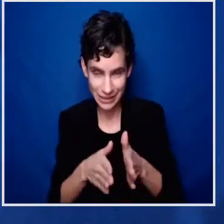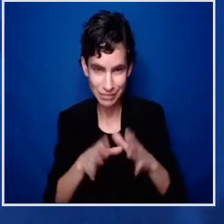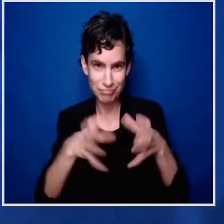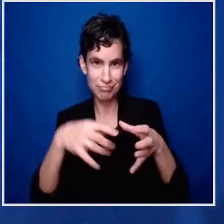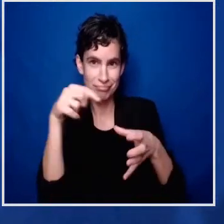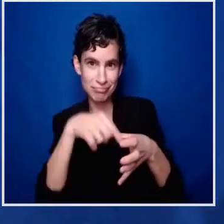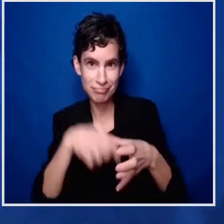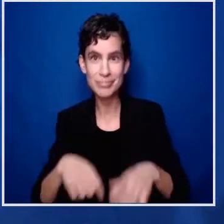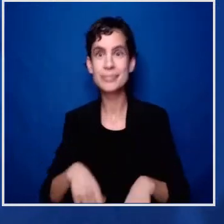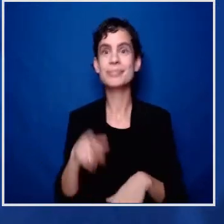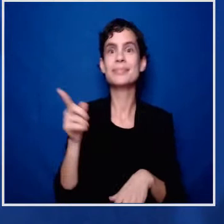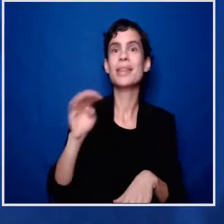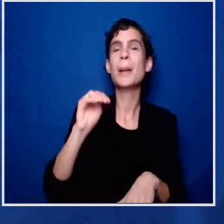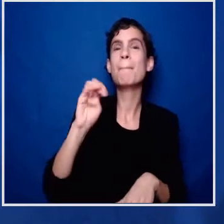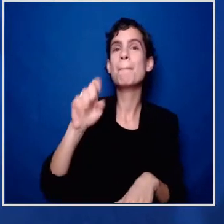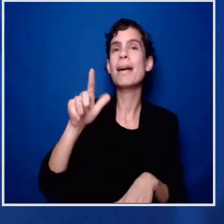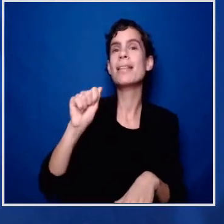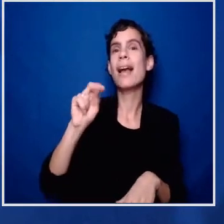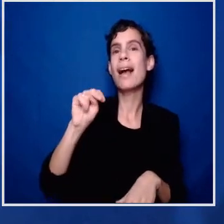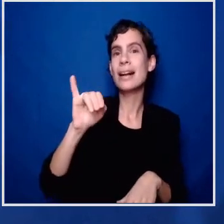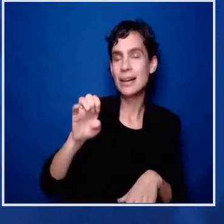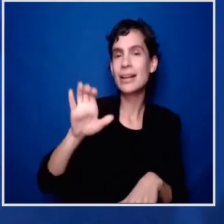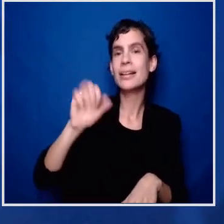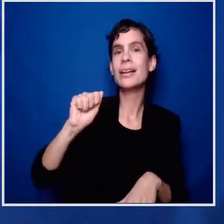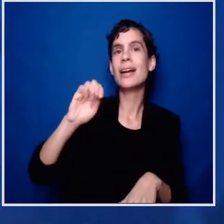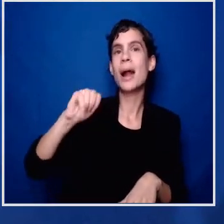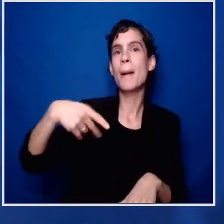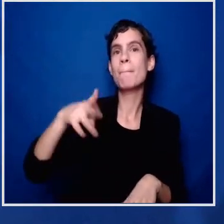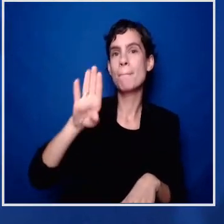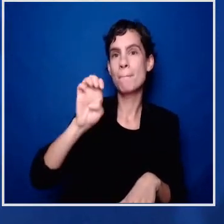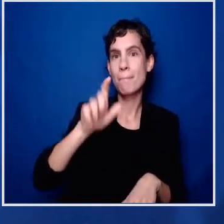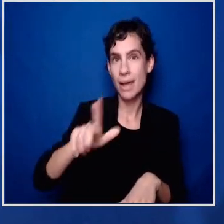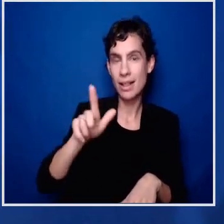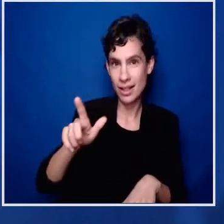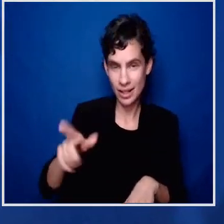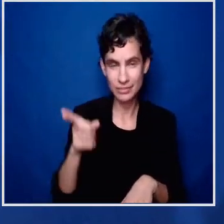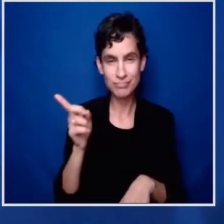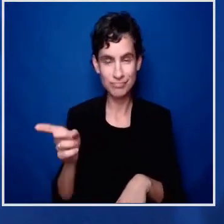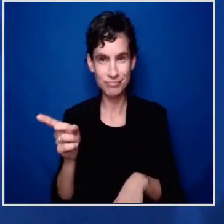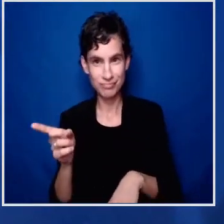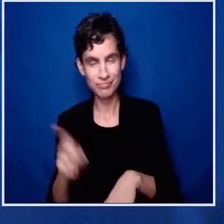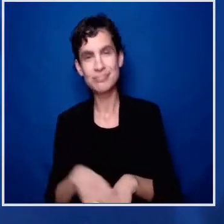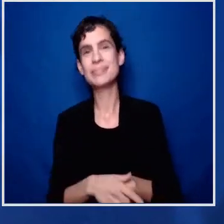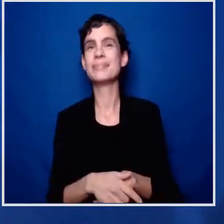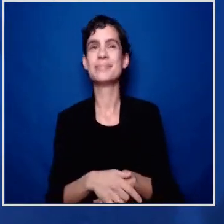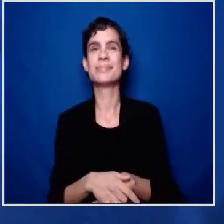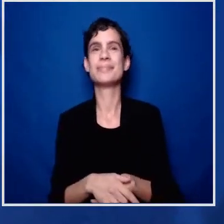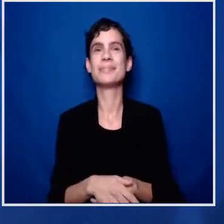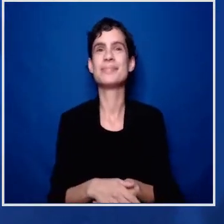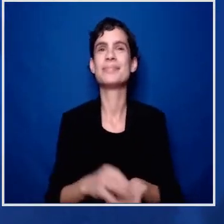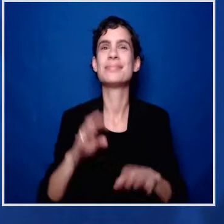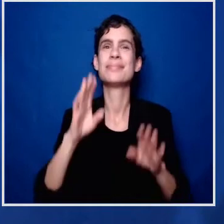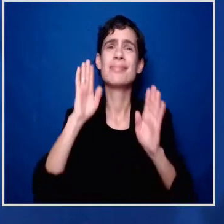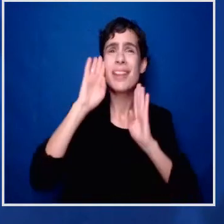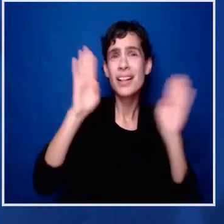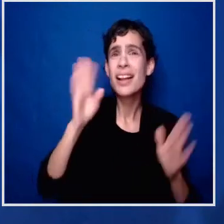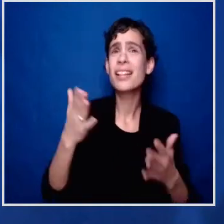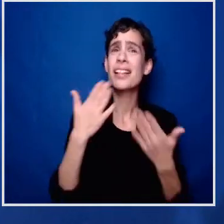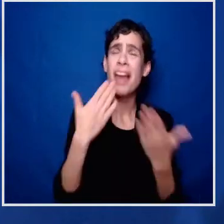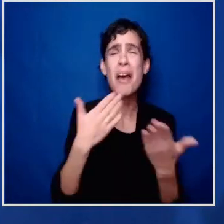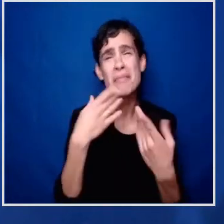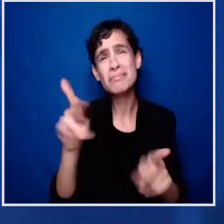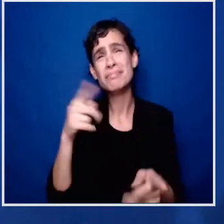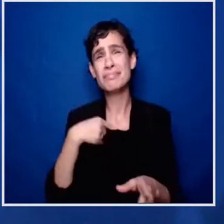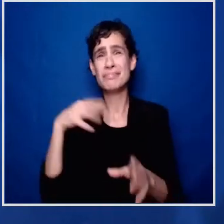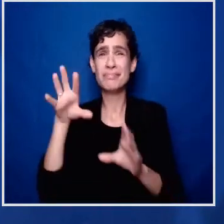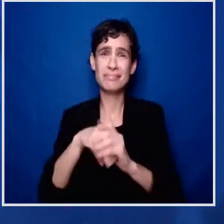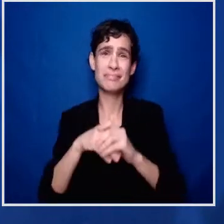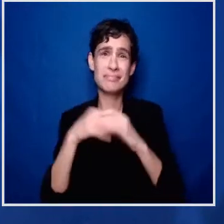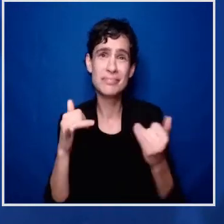IT IS AN HONOR TO JOIN YOU